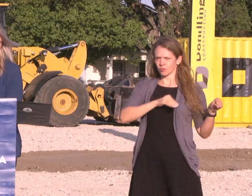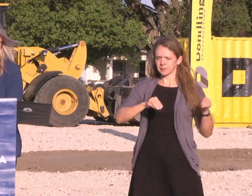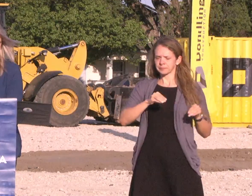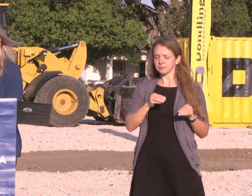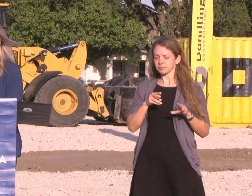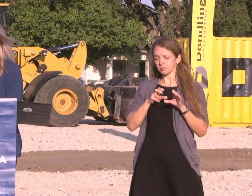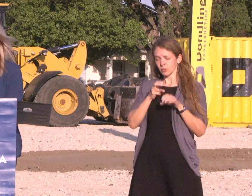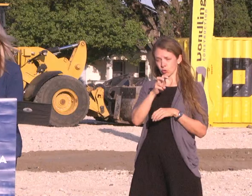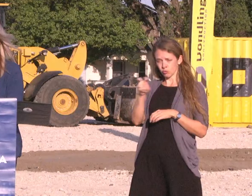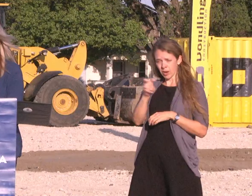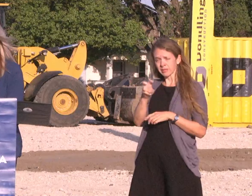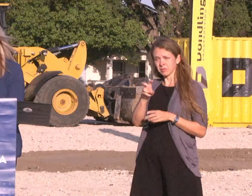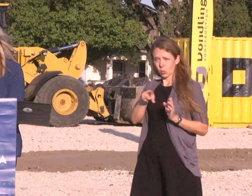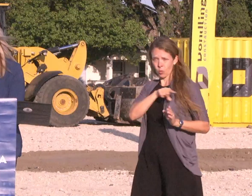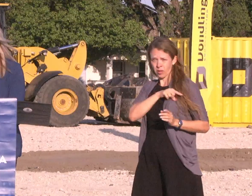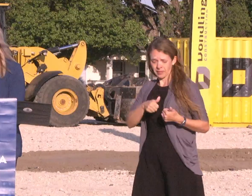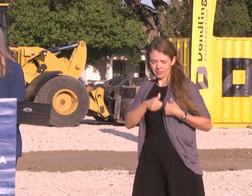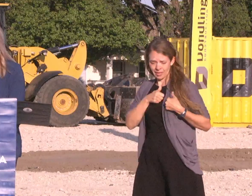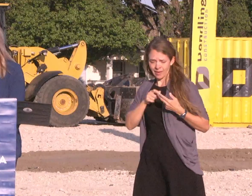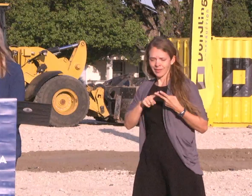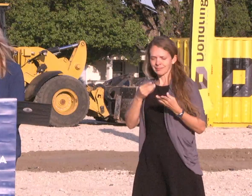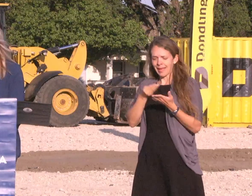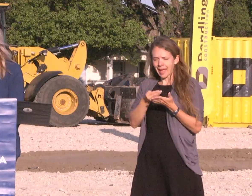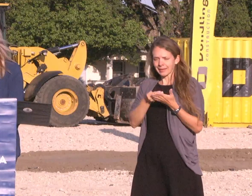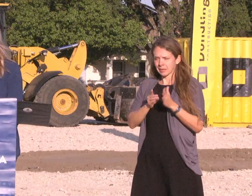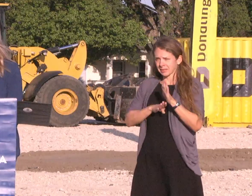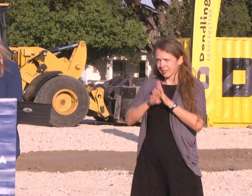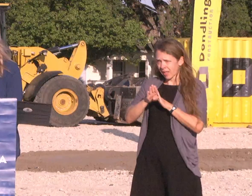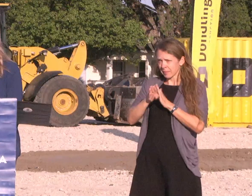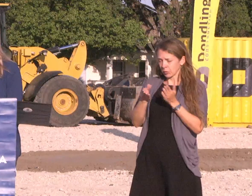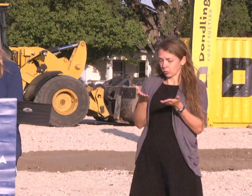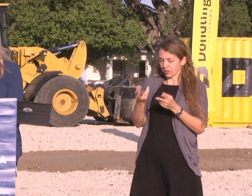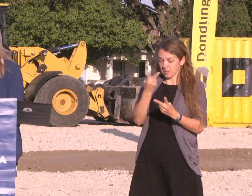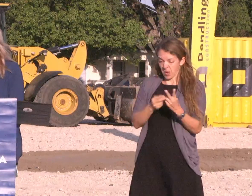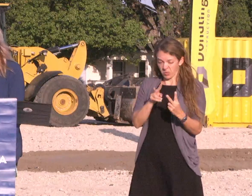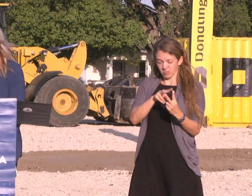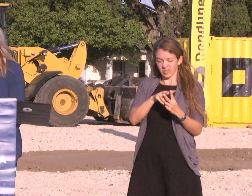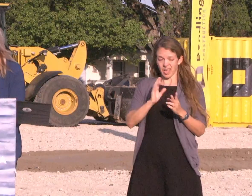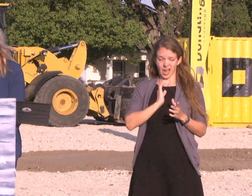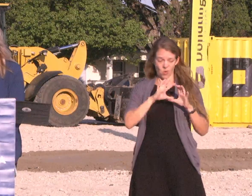qualif of life and economic development service we live in a world where we all have places to